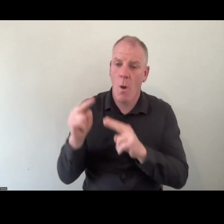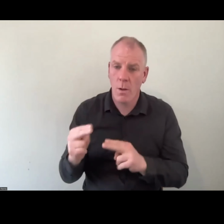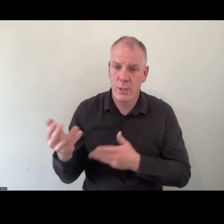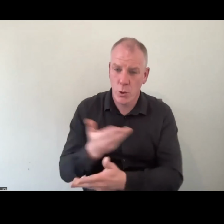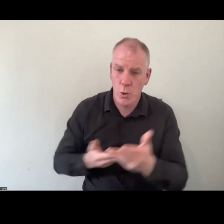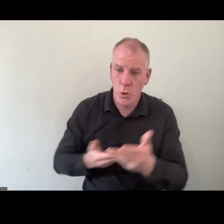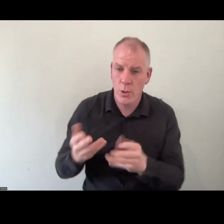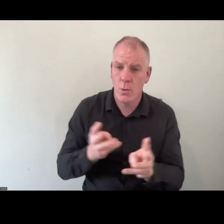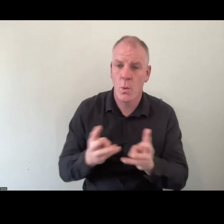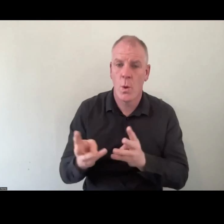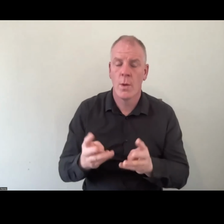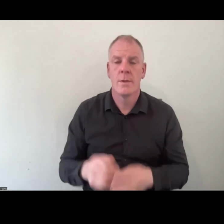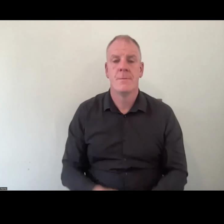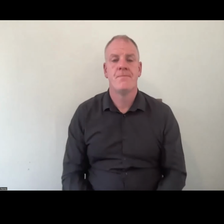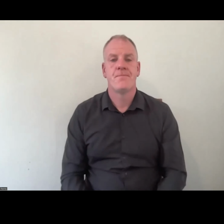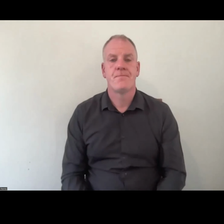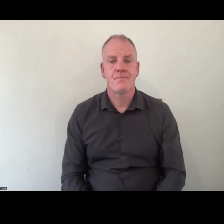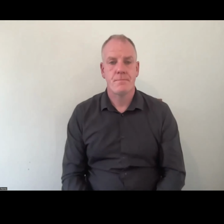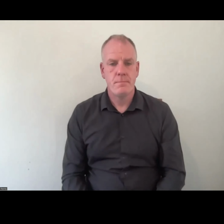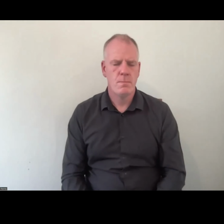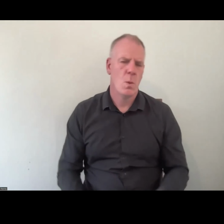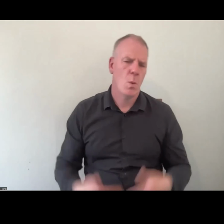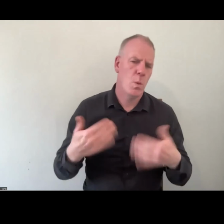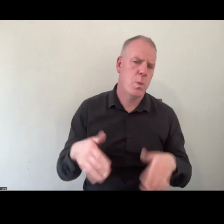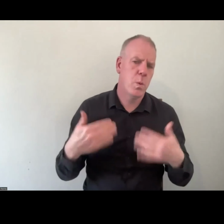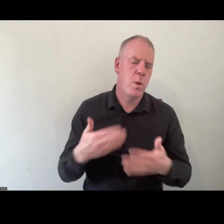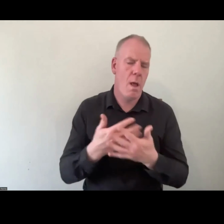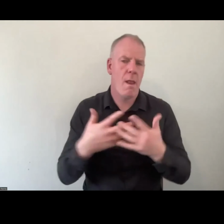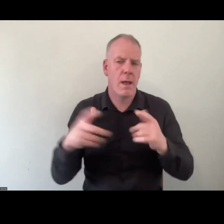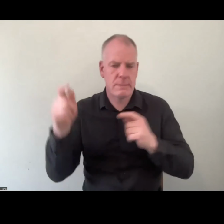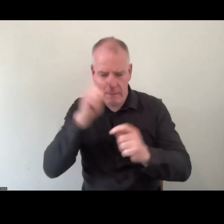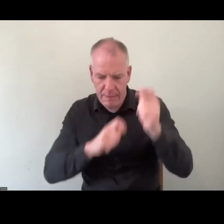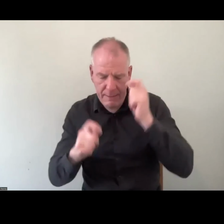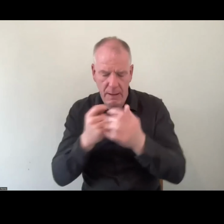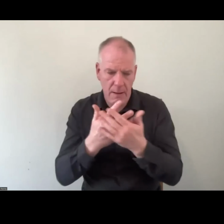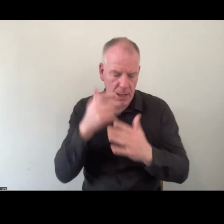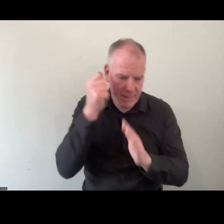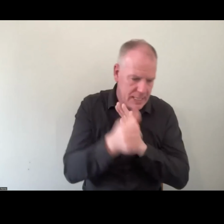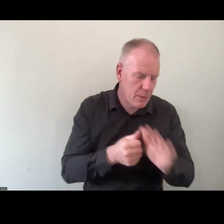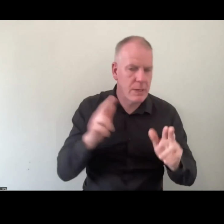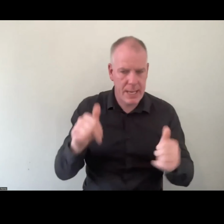There's a huge amount of thinking, work, and expertise that we can actually draw into the arts